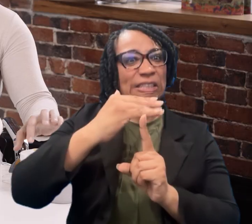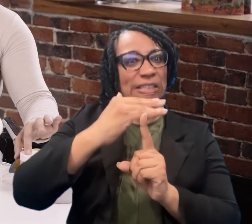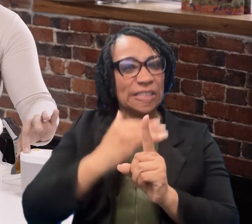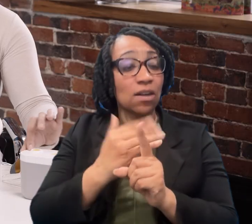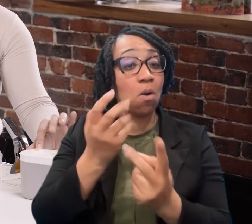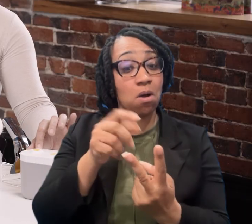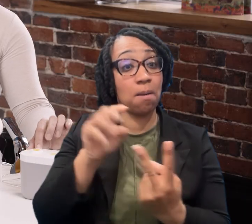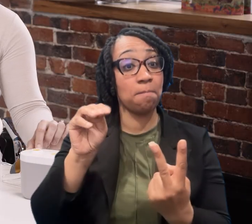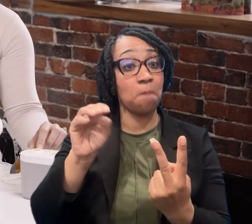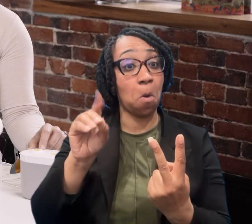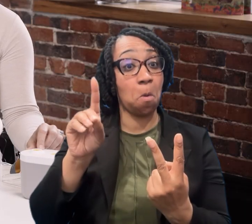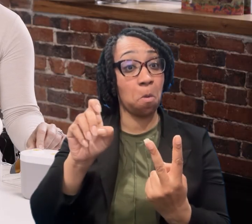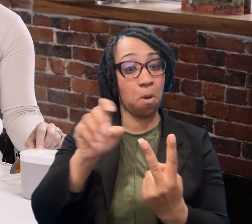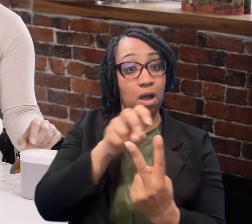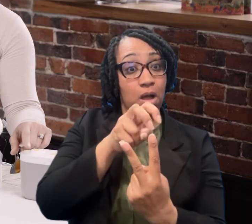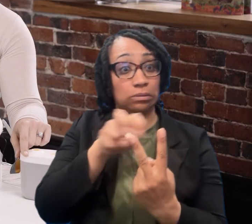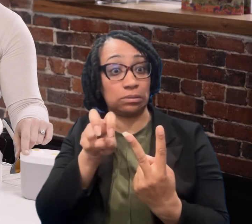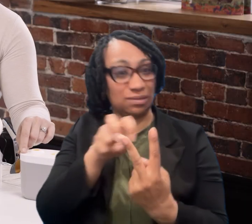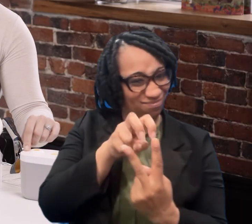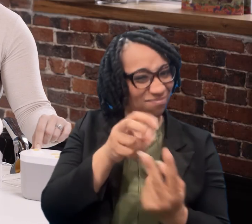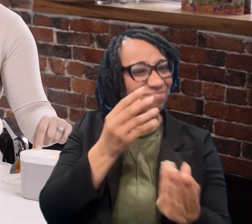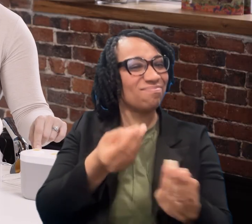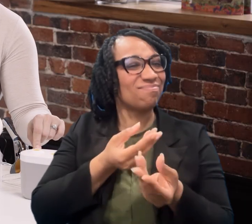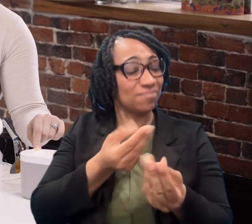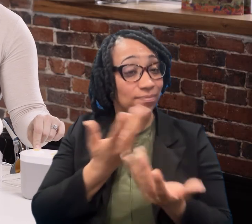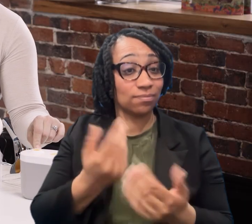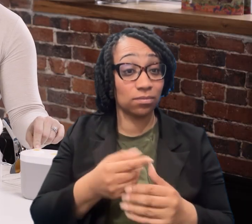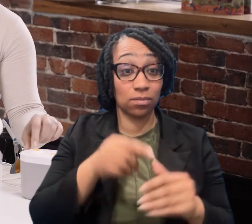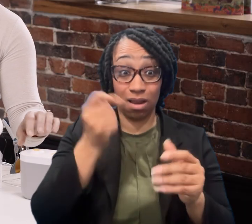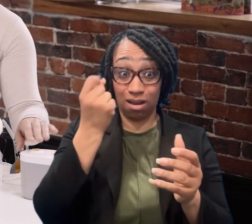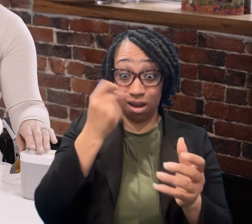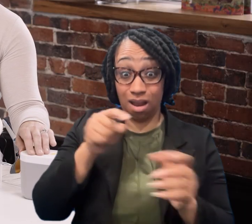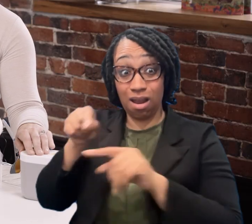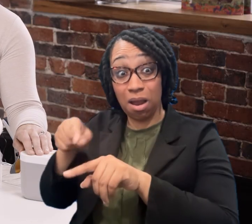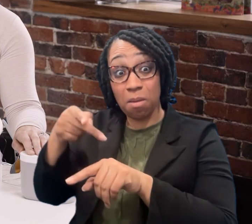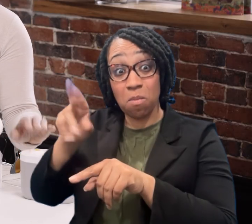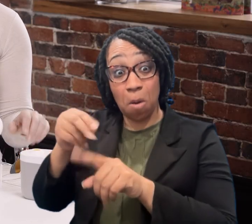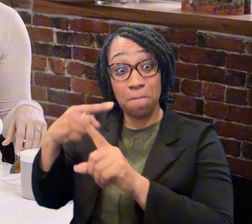on the top, and that will indicate the suction strength that's being used as well as the phase.